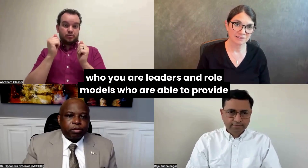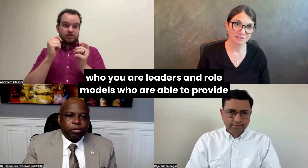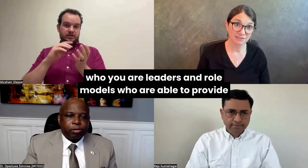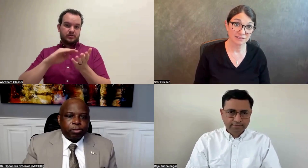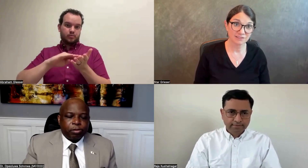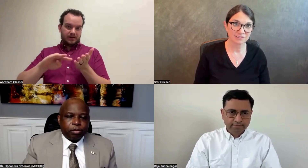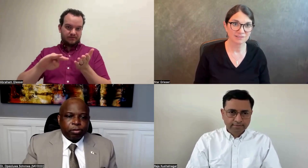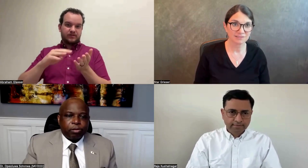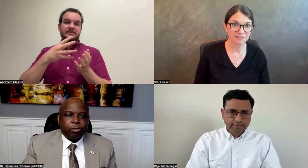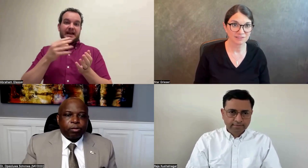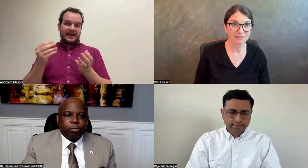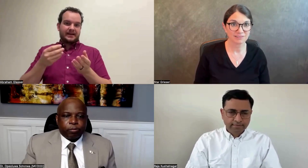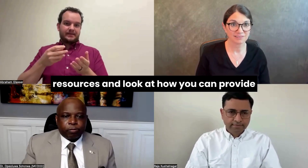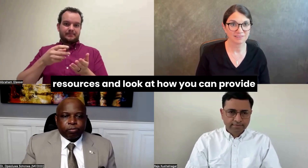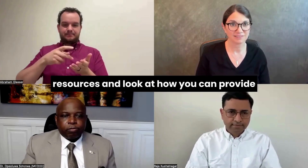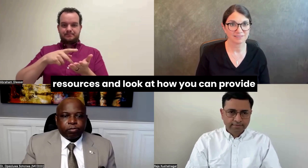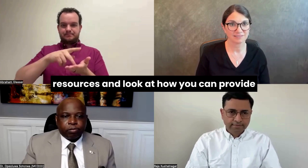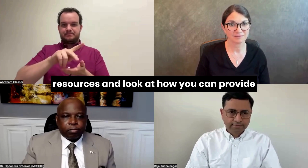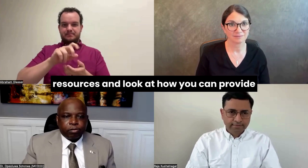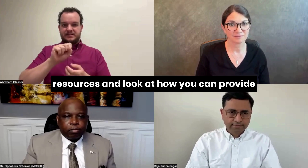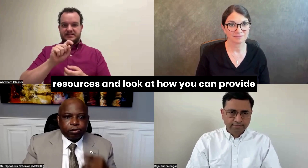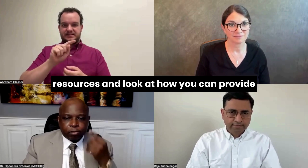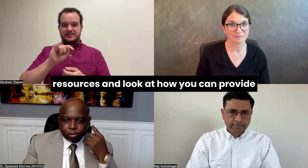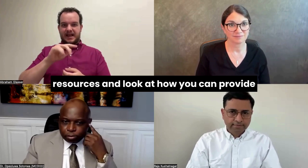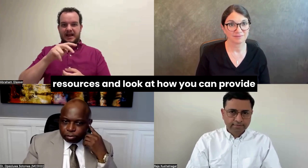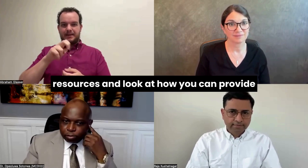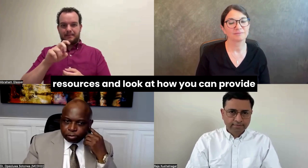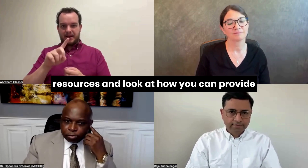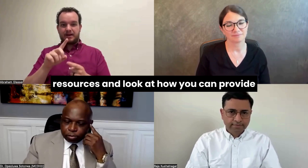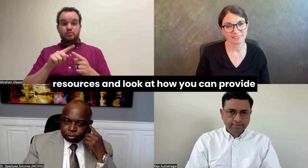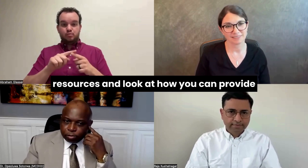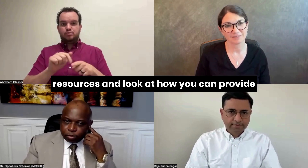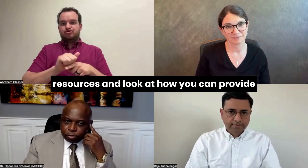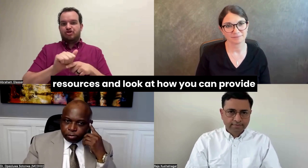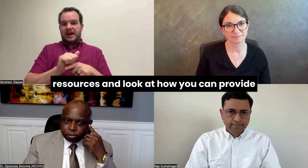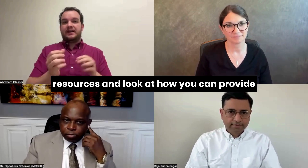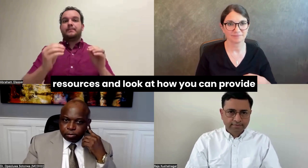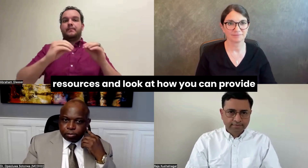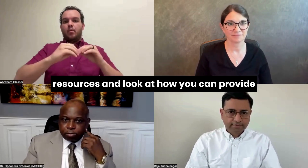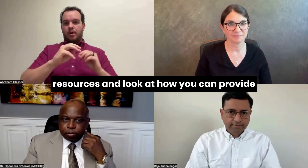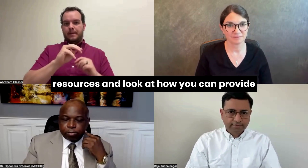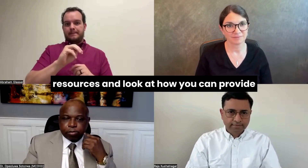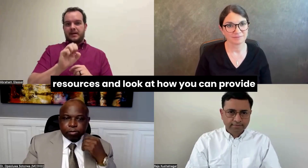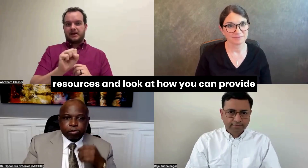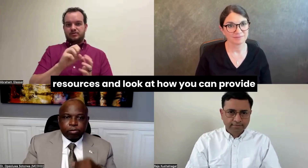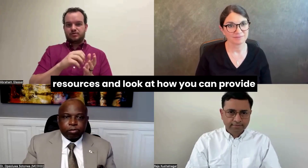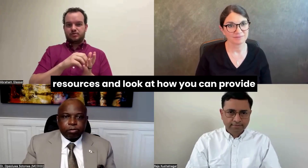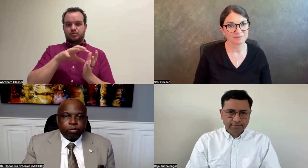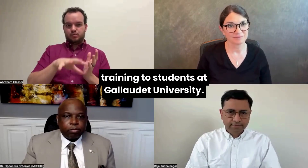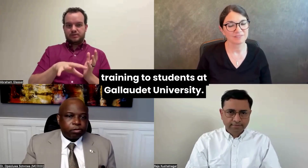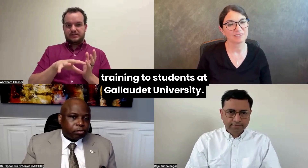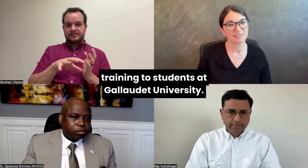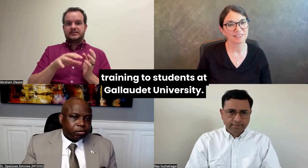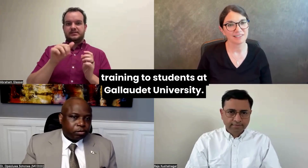resources and look at how you can provide training to students at Gallaudet University.